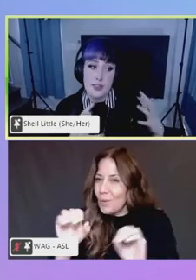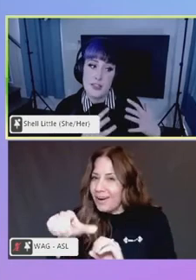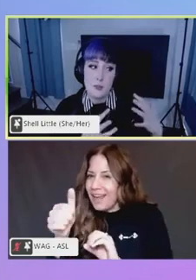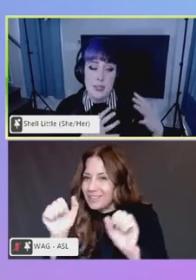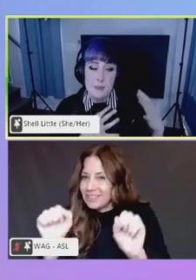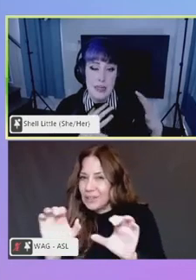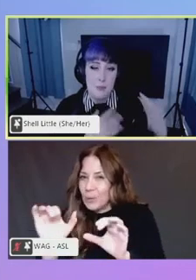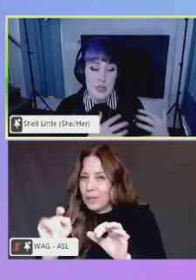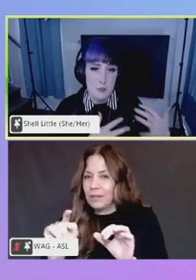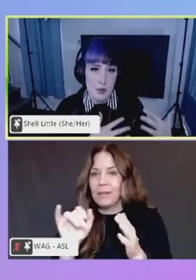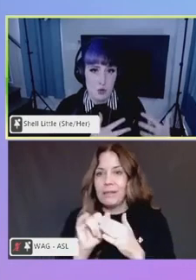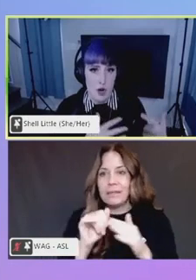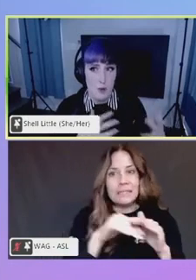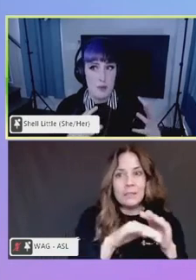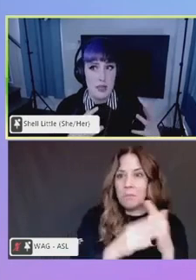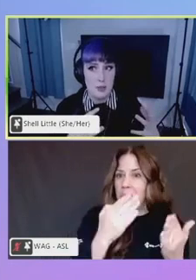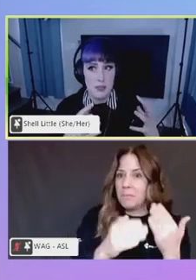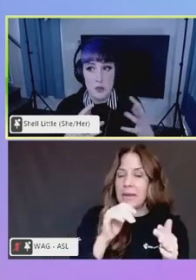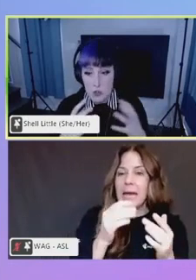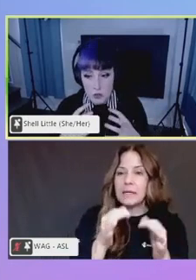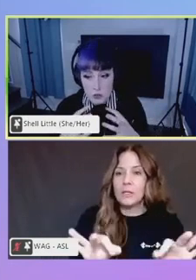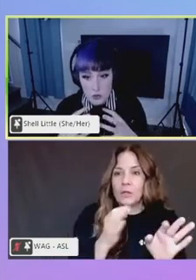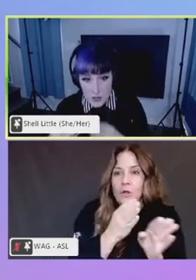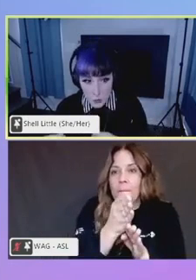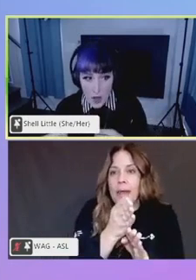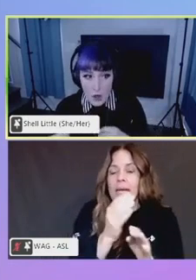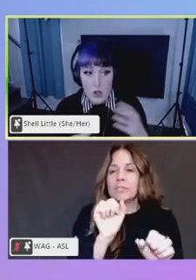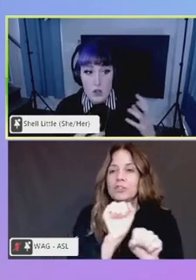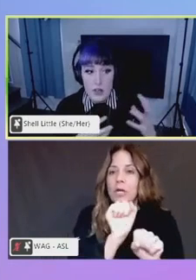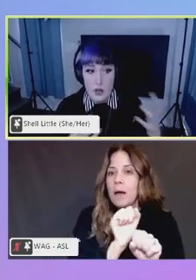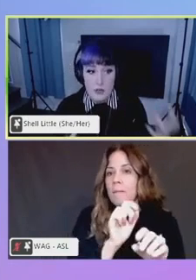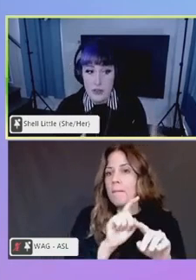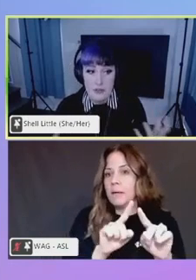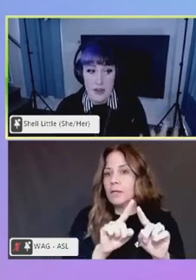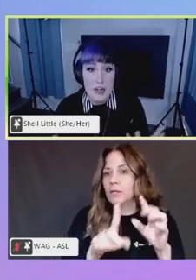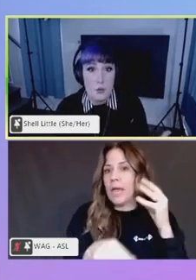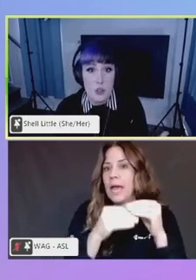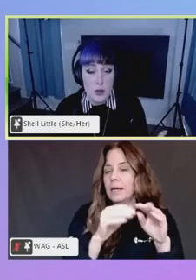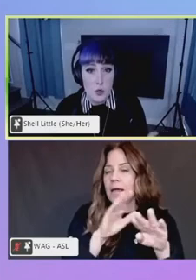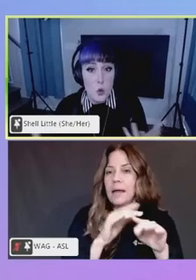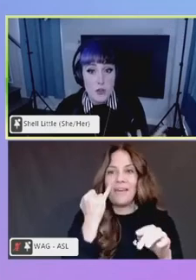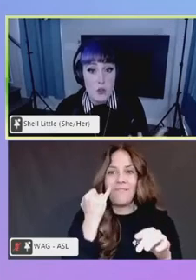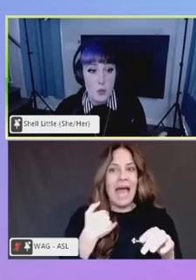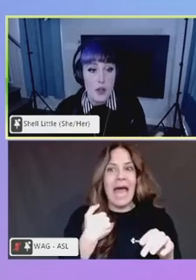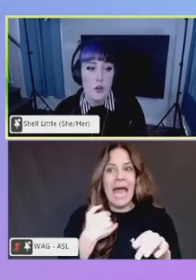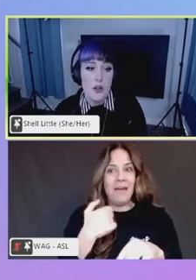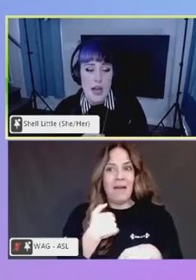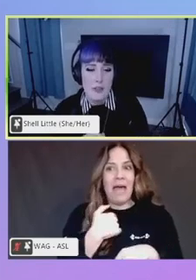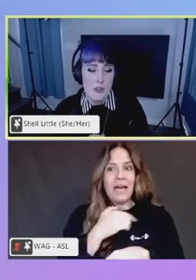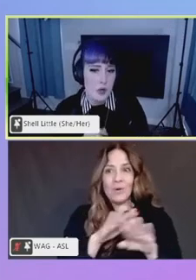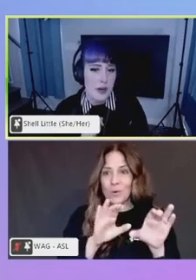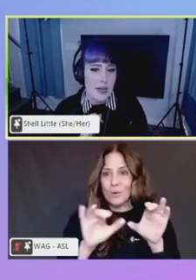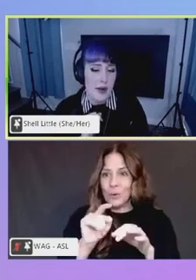is pretty scary. And, you know, there's also the idea if I don't do it, no one else will. So those are people